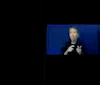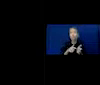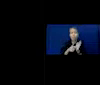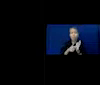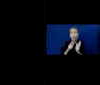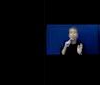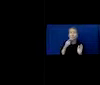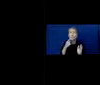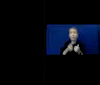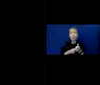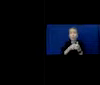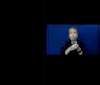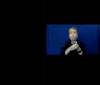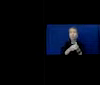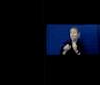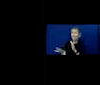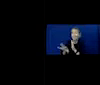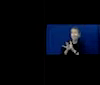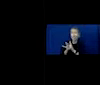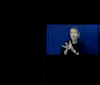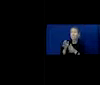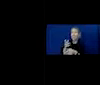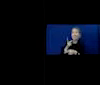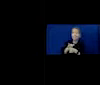in order to find and maintain employment.